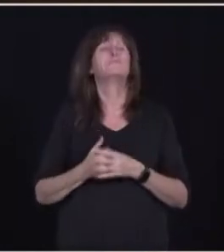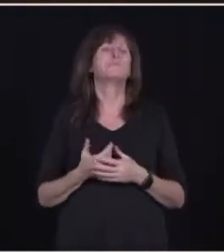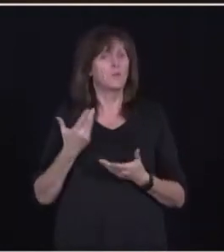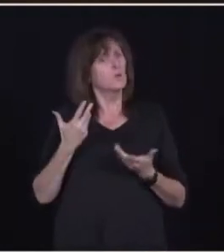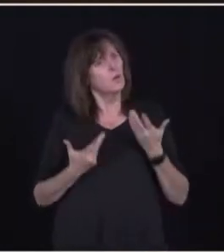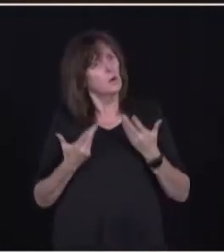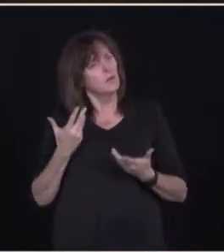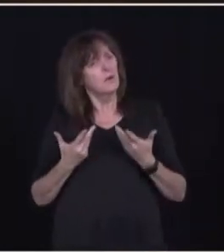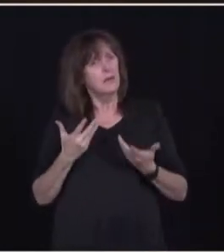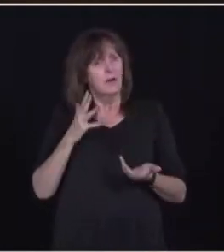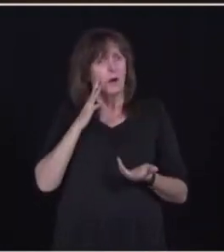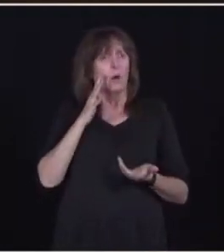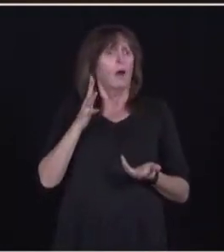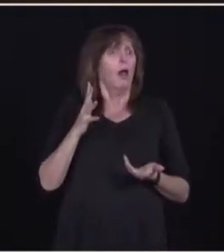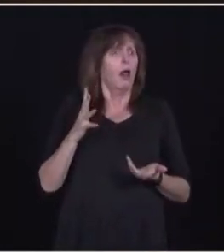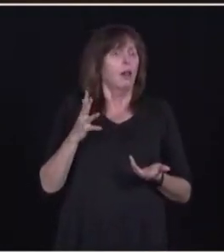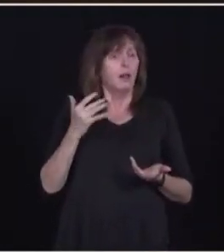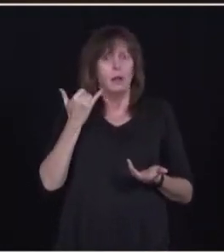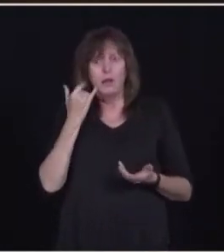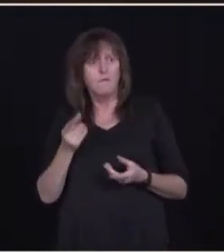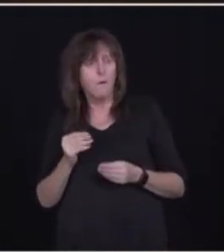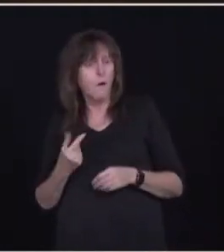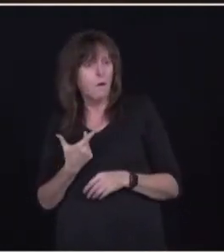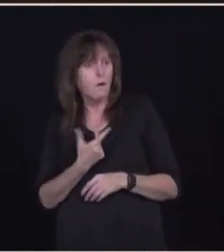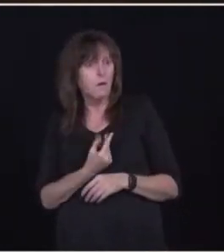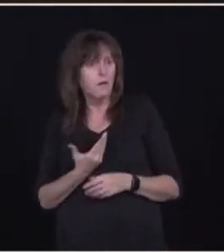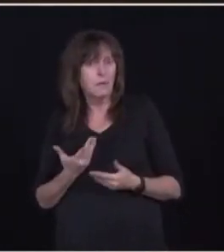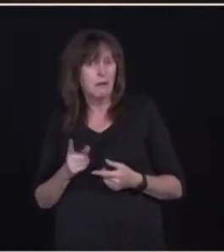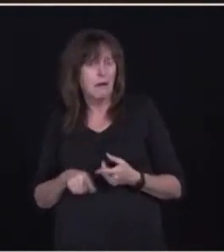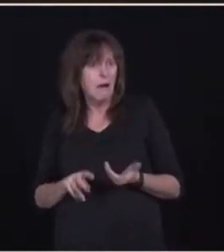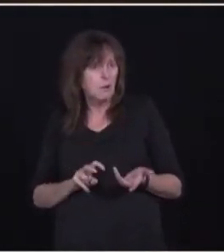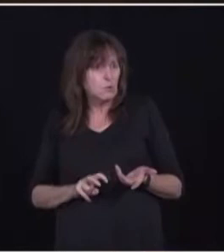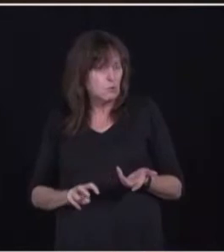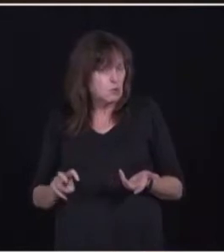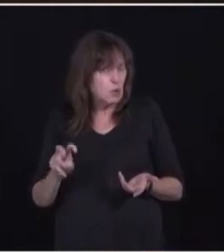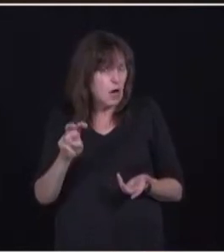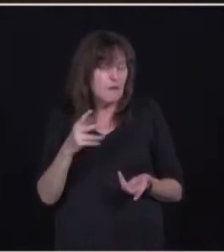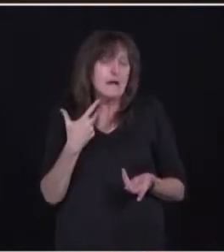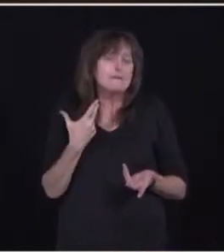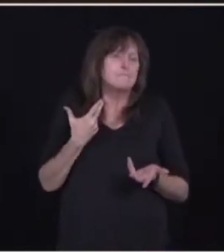the people that you care about as well. Who knows, there may be some restrictions in